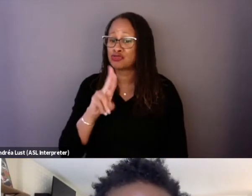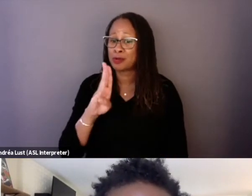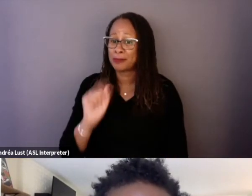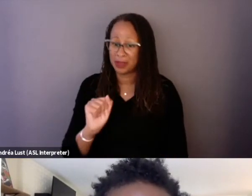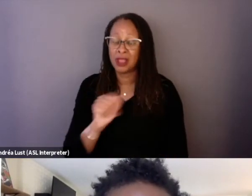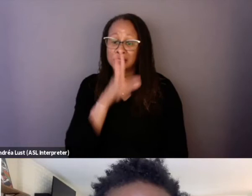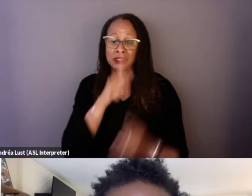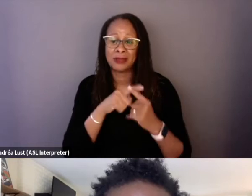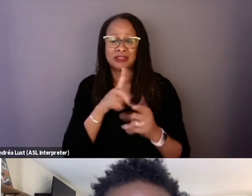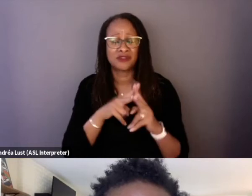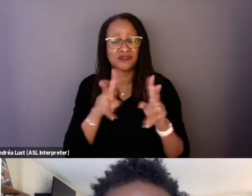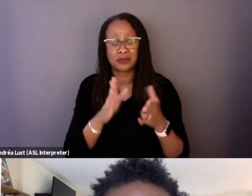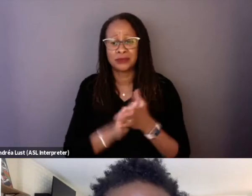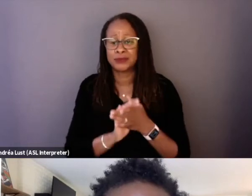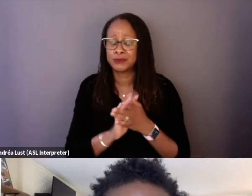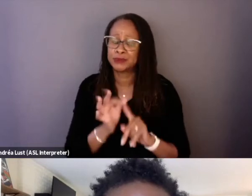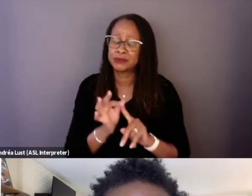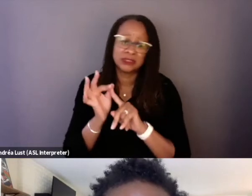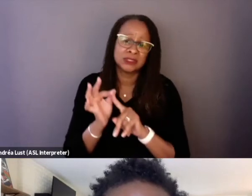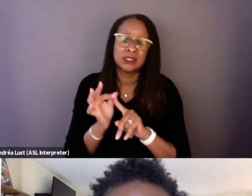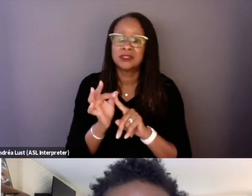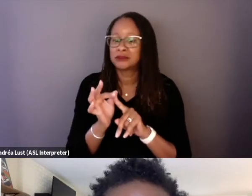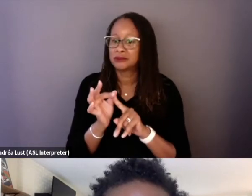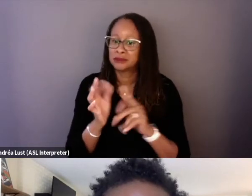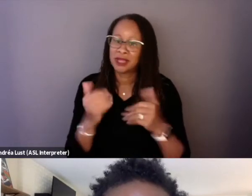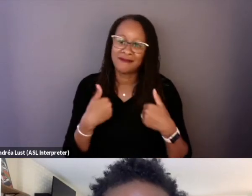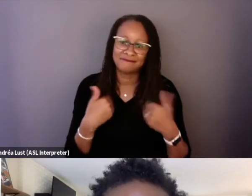to have been able to see that.